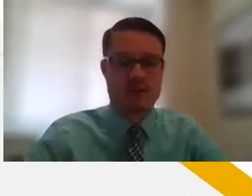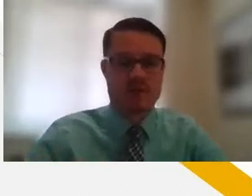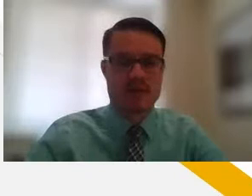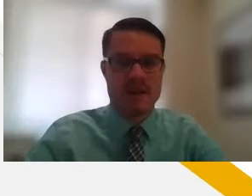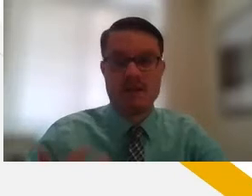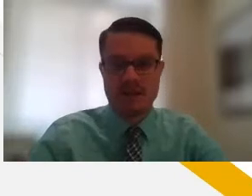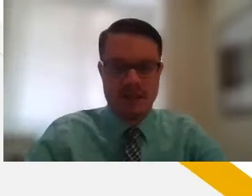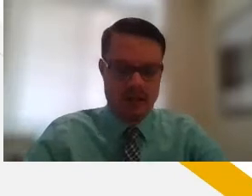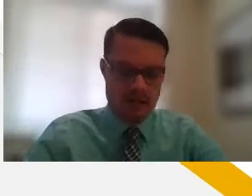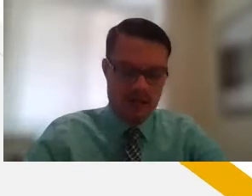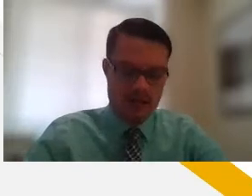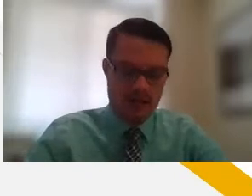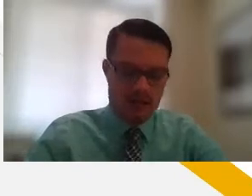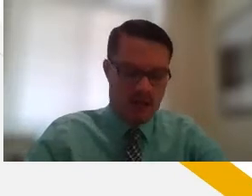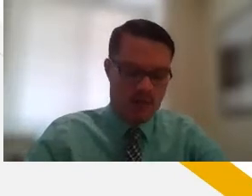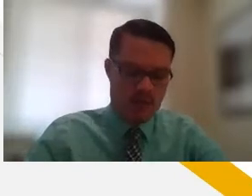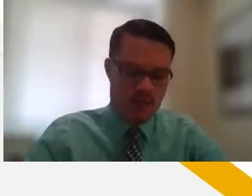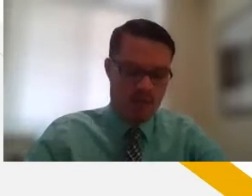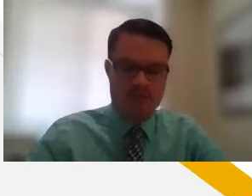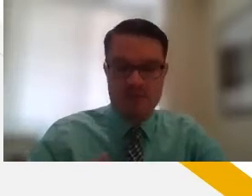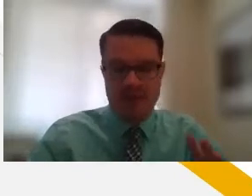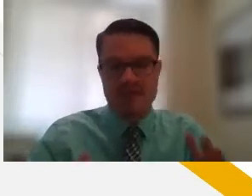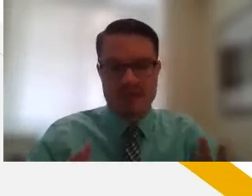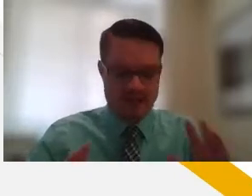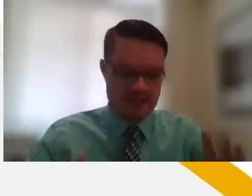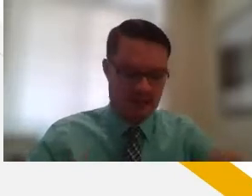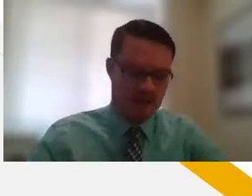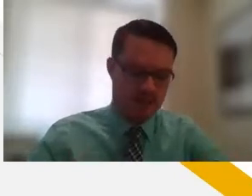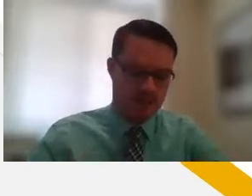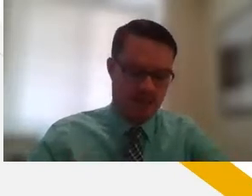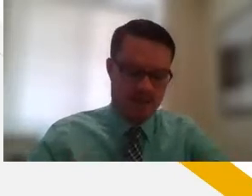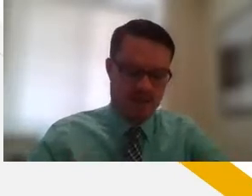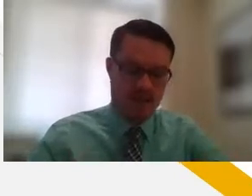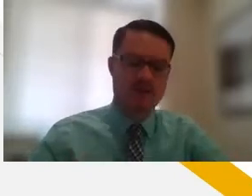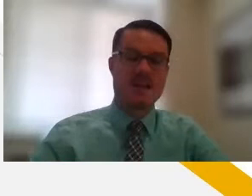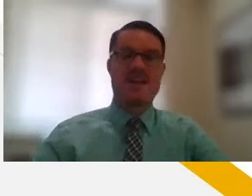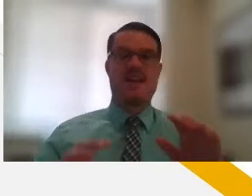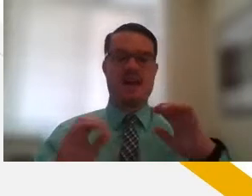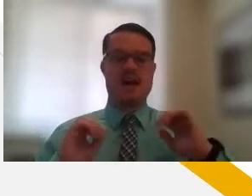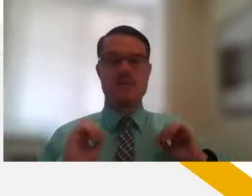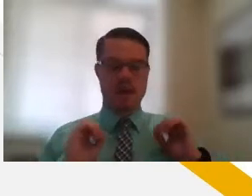And I'll talk about that in a minute, must be based, as I said, on their particular needs.